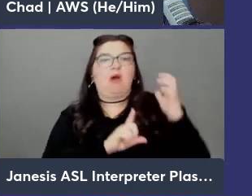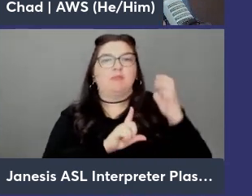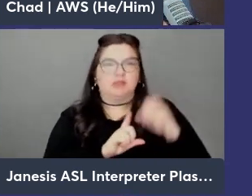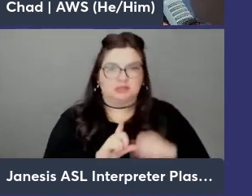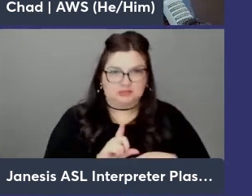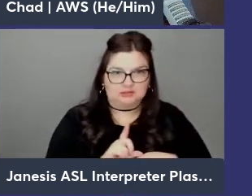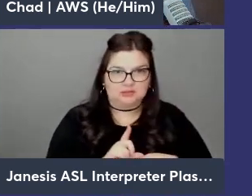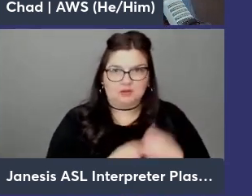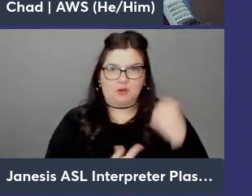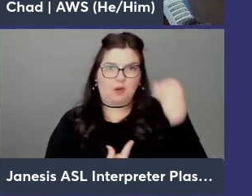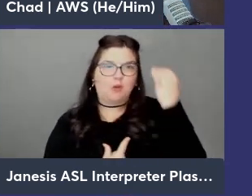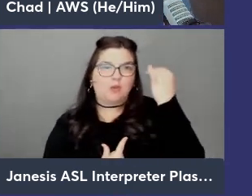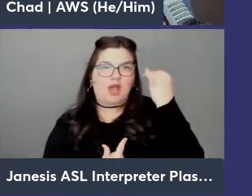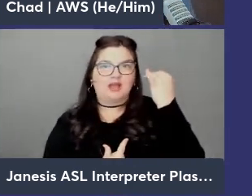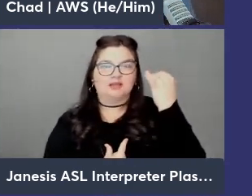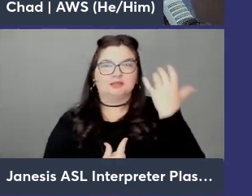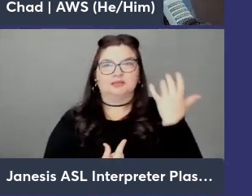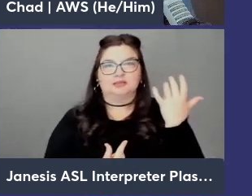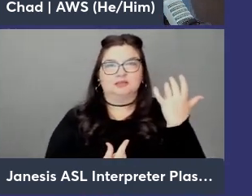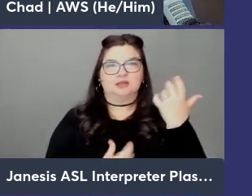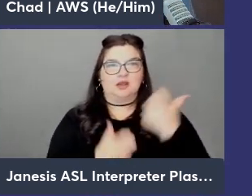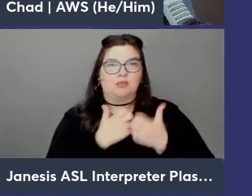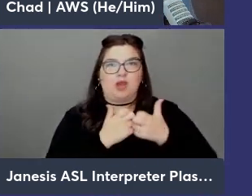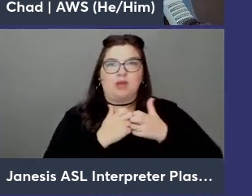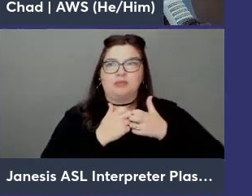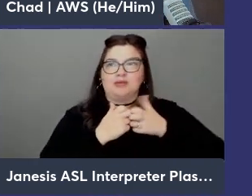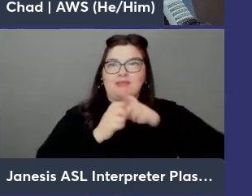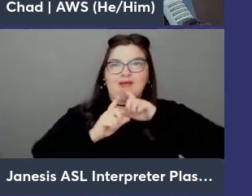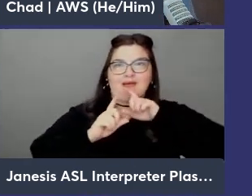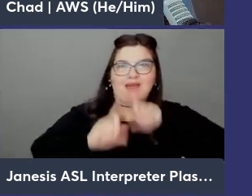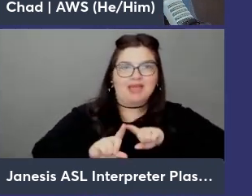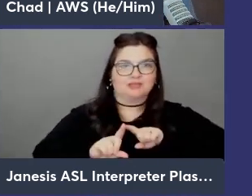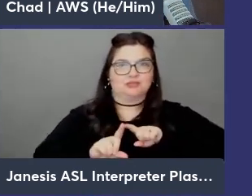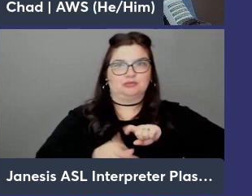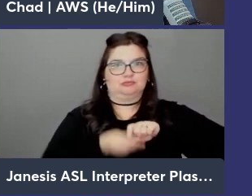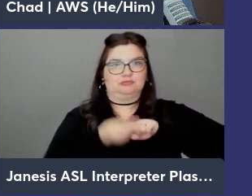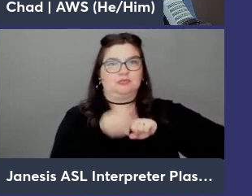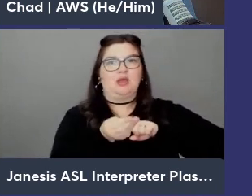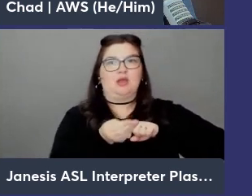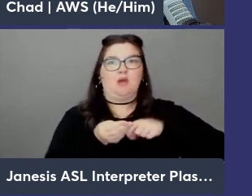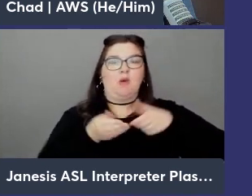Because it's an answer for microservices. It's the way to monitor and debug microservices.